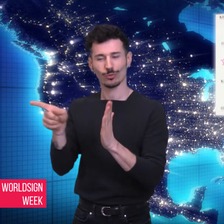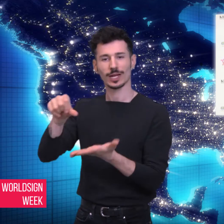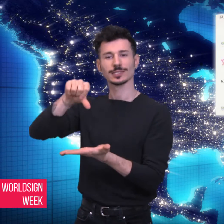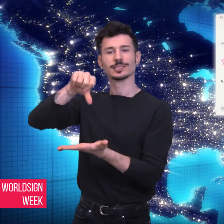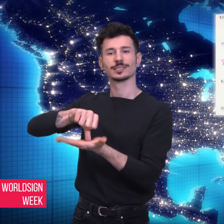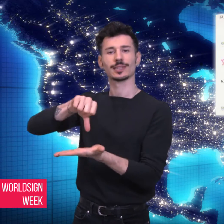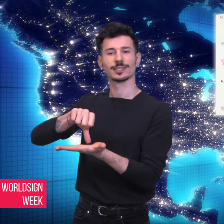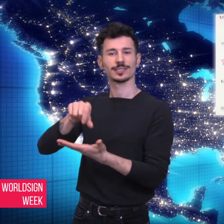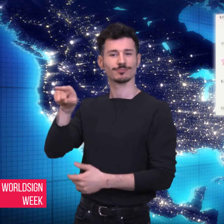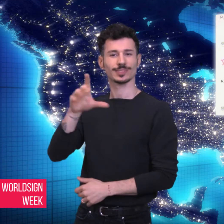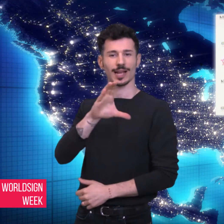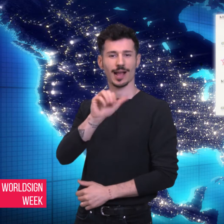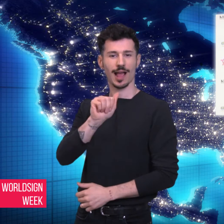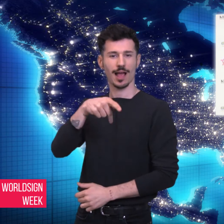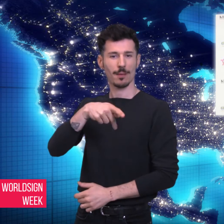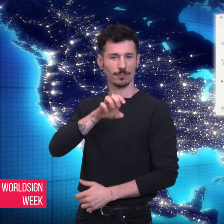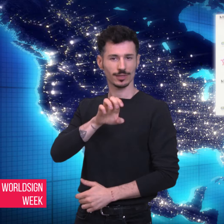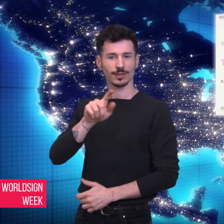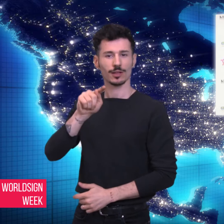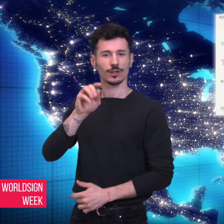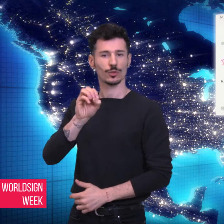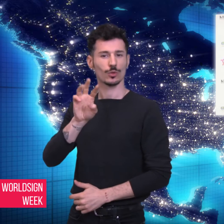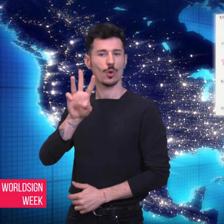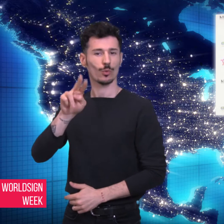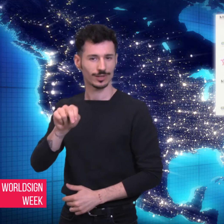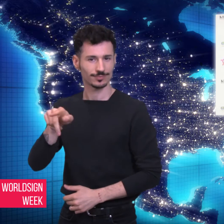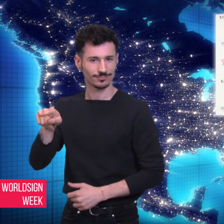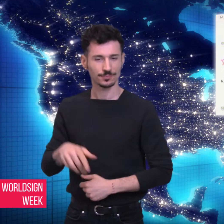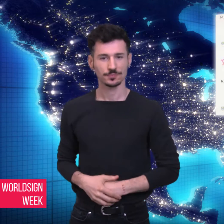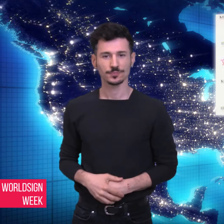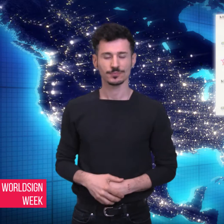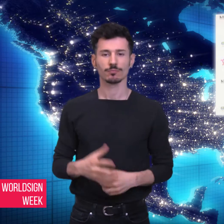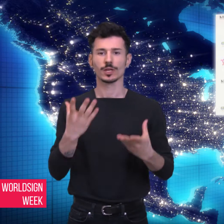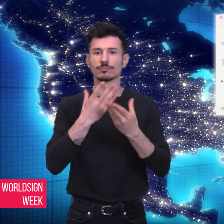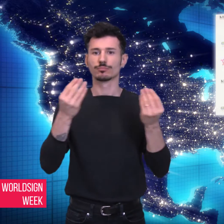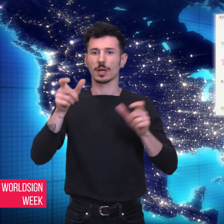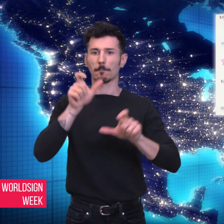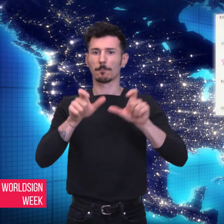deaf law graduate when he graduates with a Bachelor of